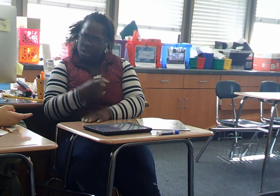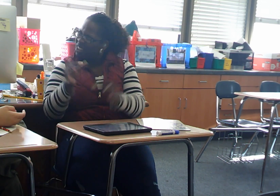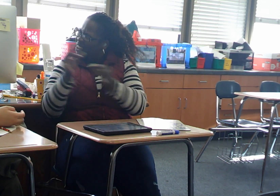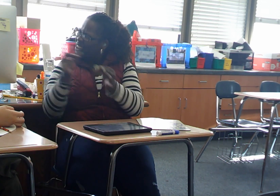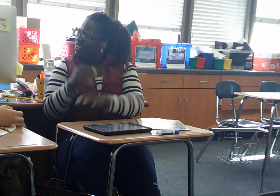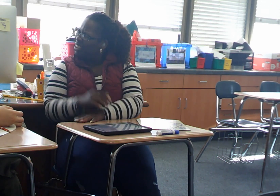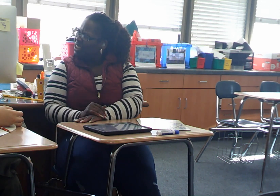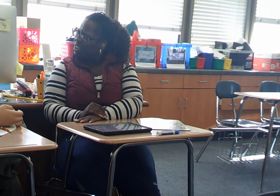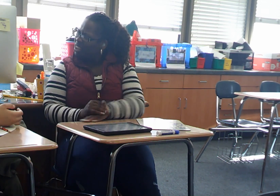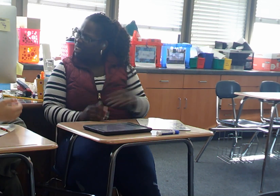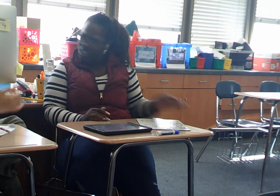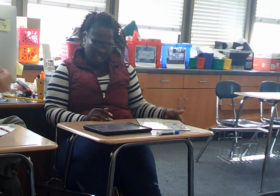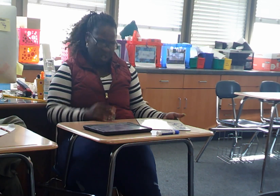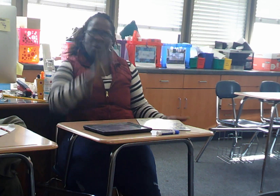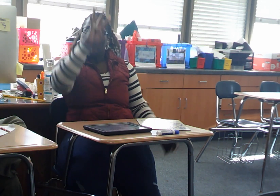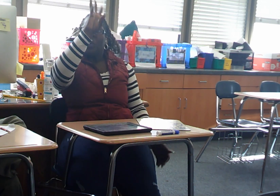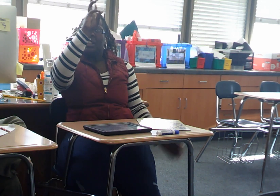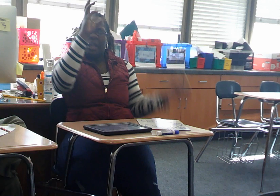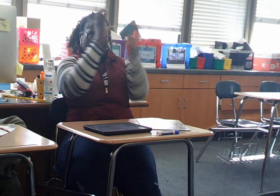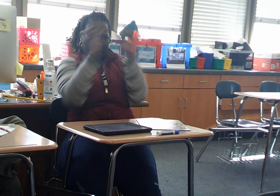Explain it.